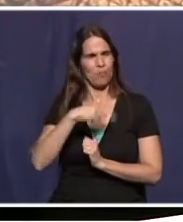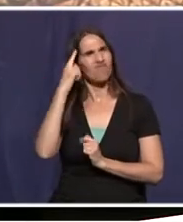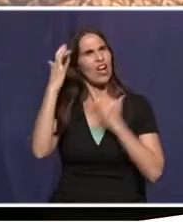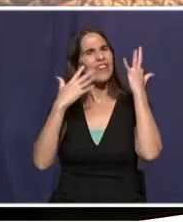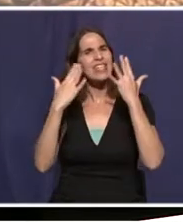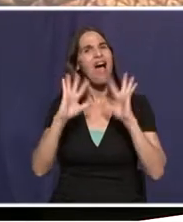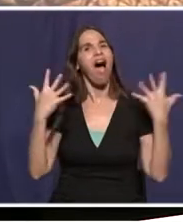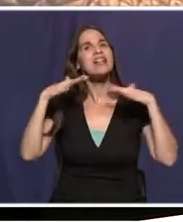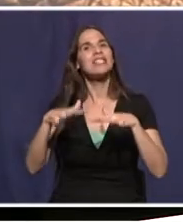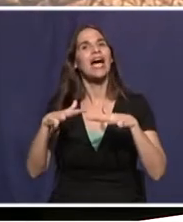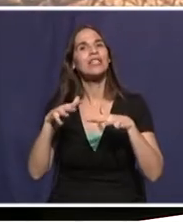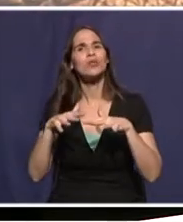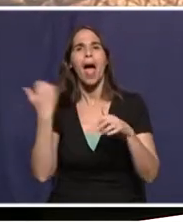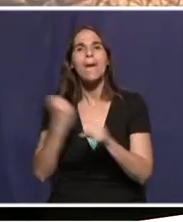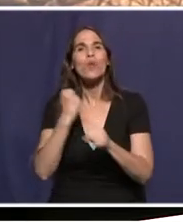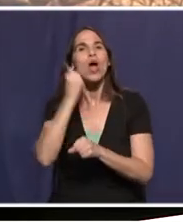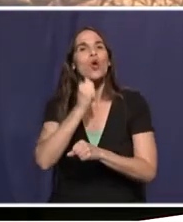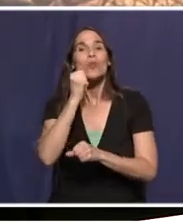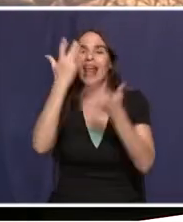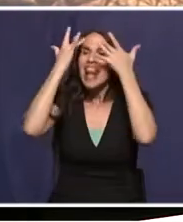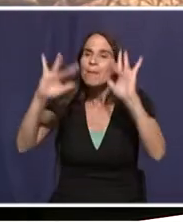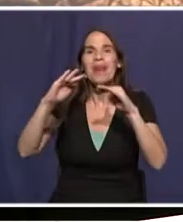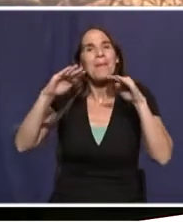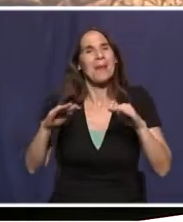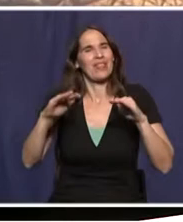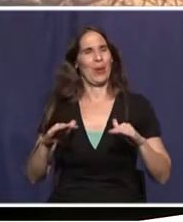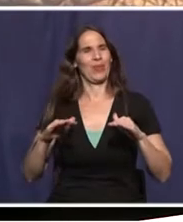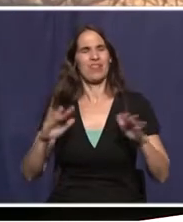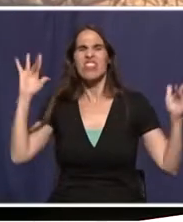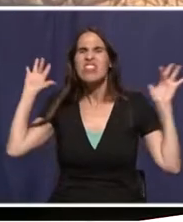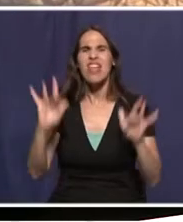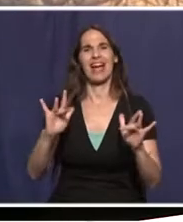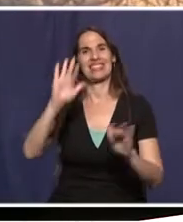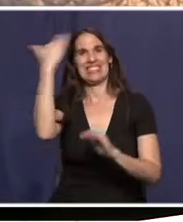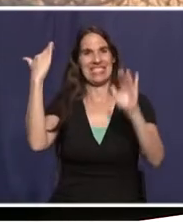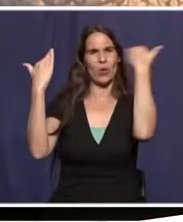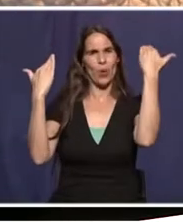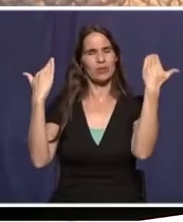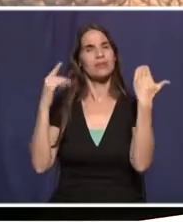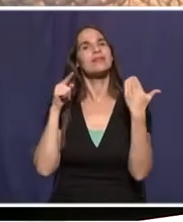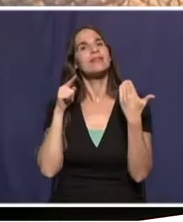our daily work promoting moderation and resisting extremism, this is civilian reserve duty